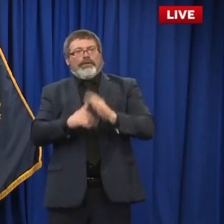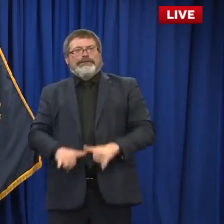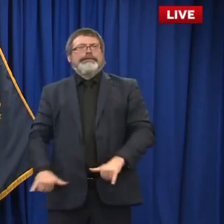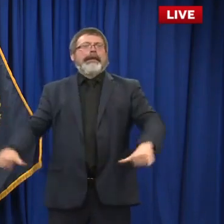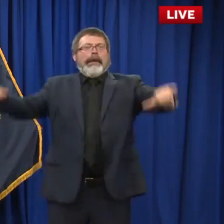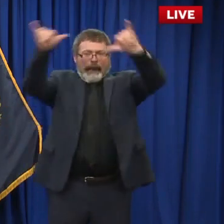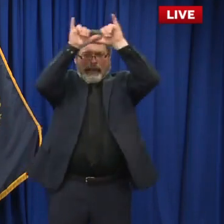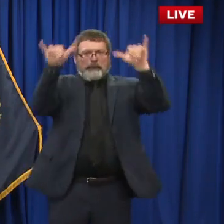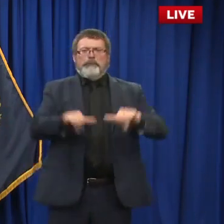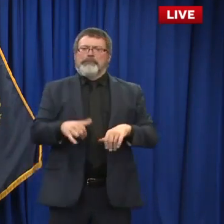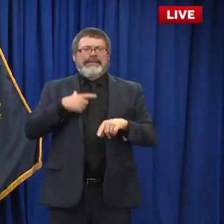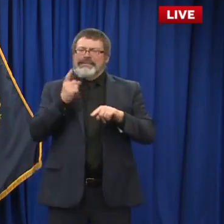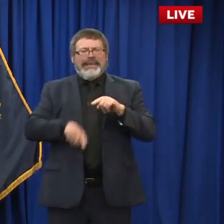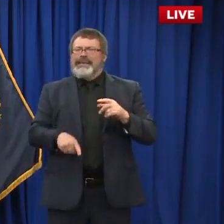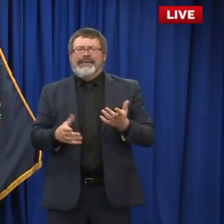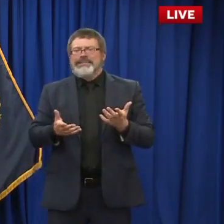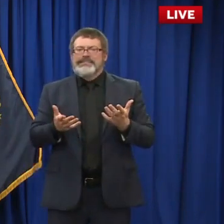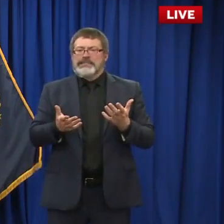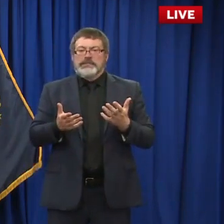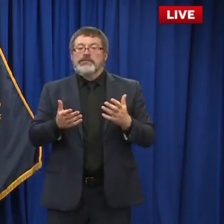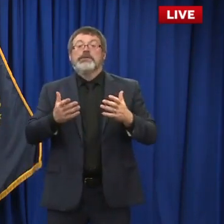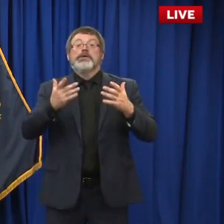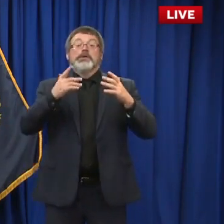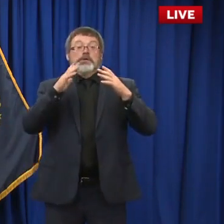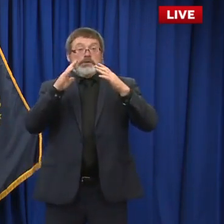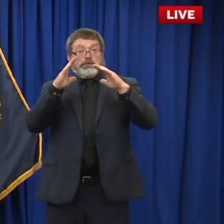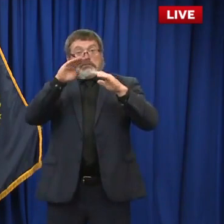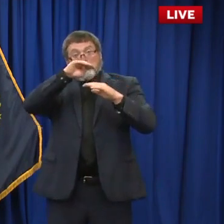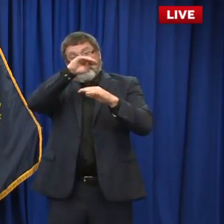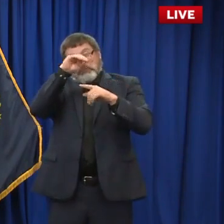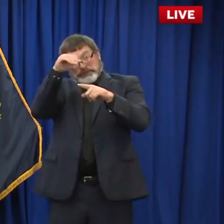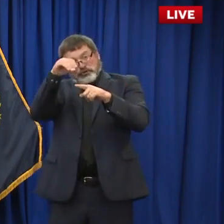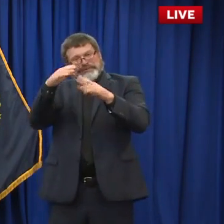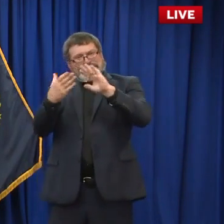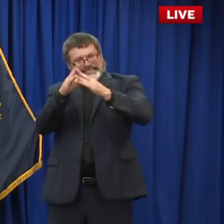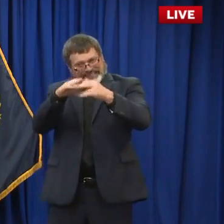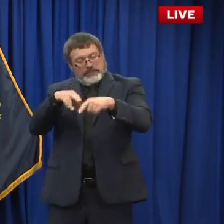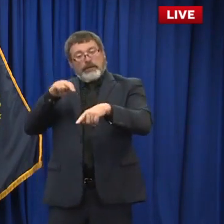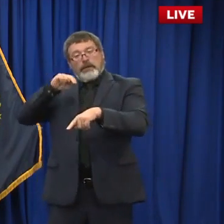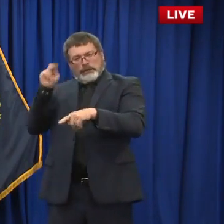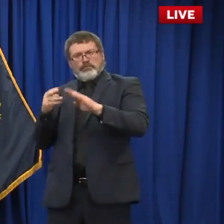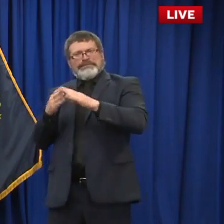YOU HAVE SOME OF THE SMALL TOWNS, THEY DON'T HAVE THE BIG MANAGEMENT PUBLIC HEALTH SYSTEMS THAT THE CITY OF MANCHESTER DOES.